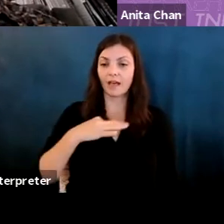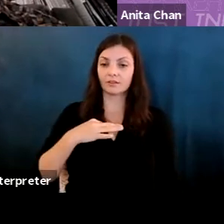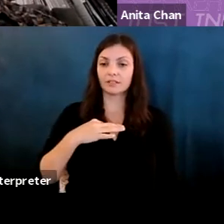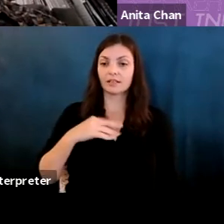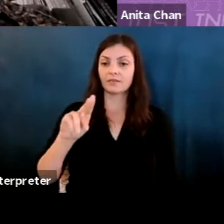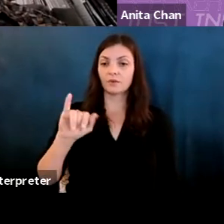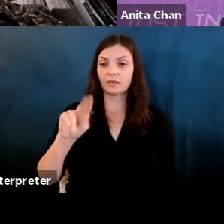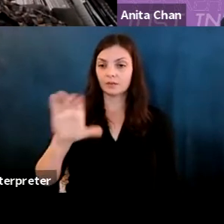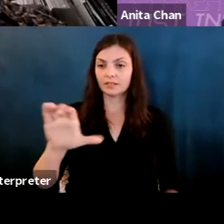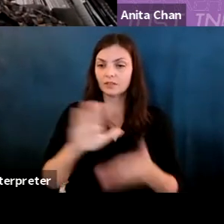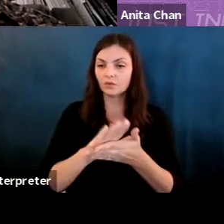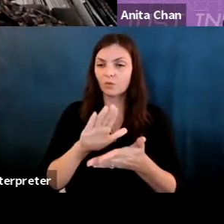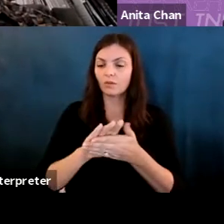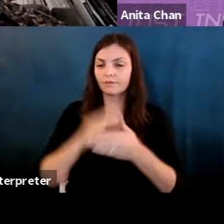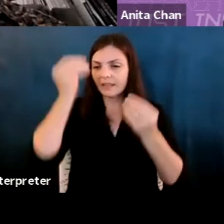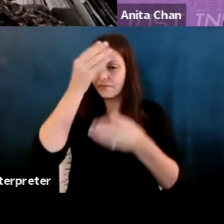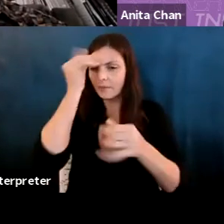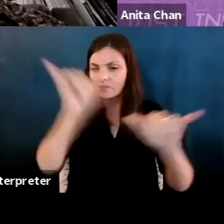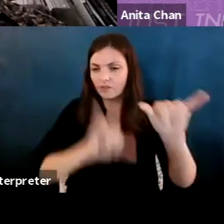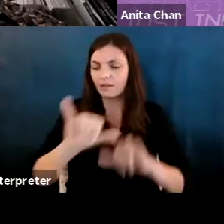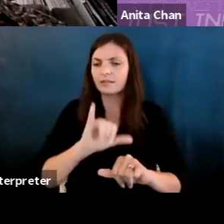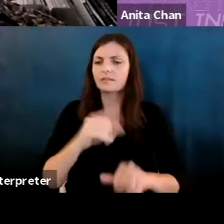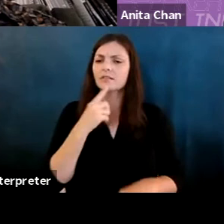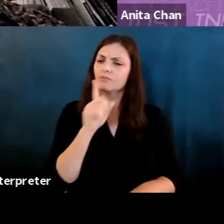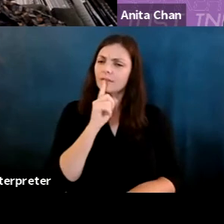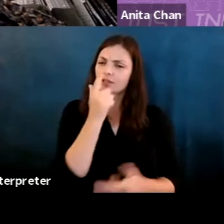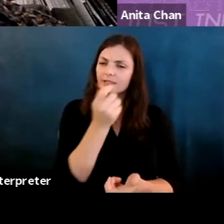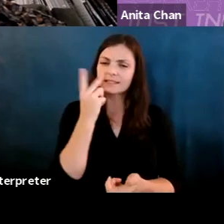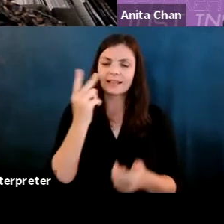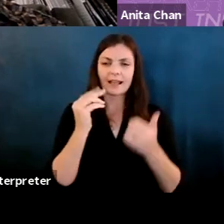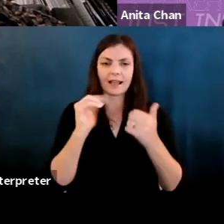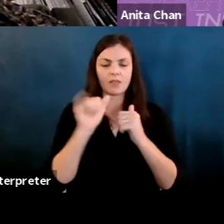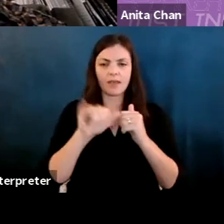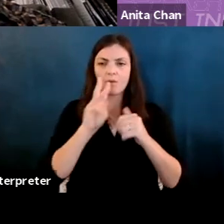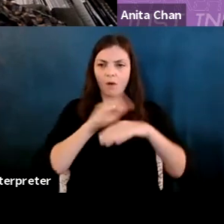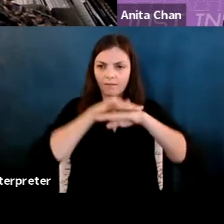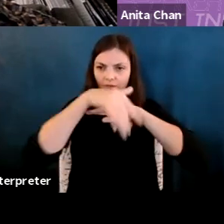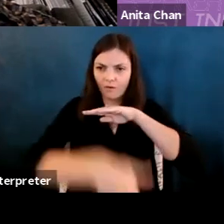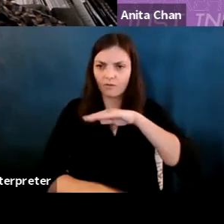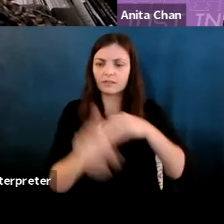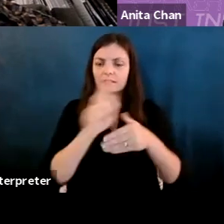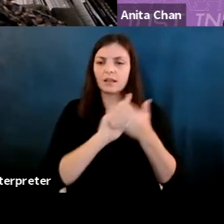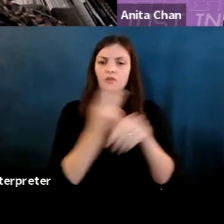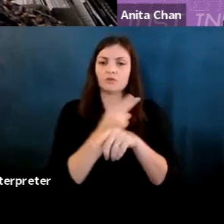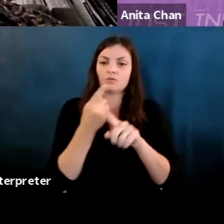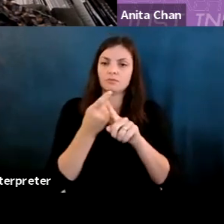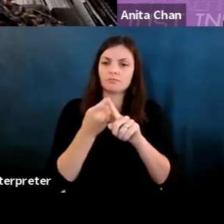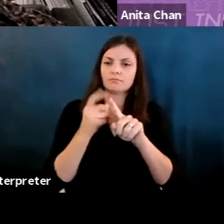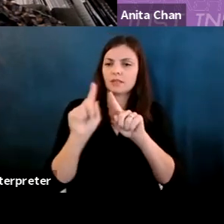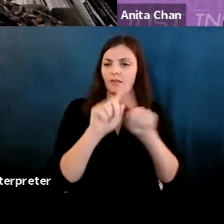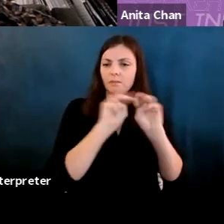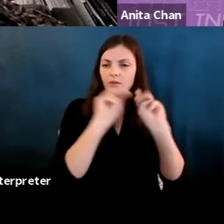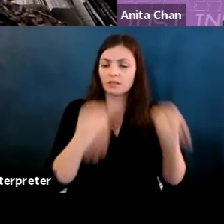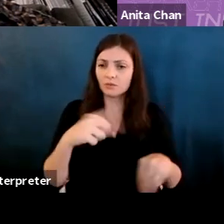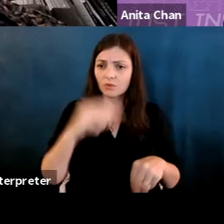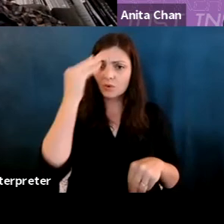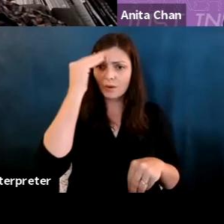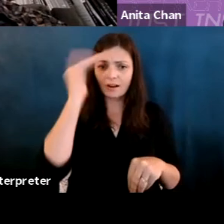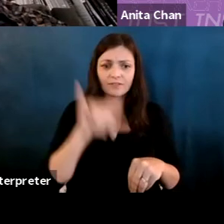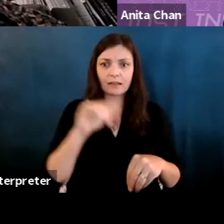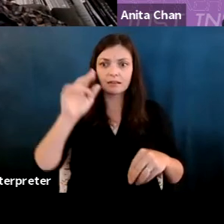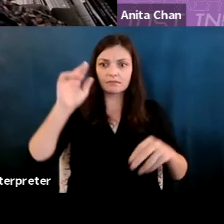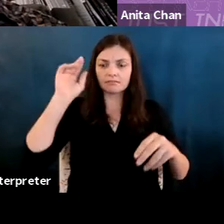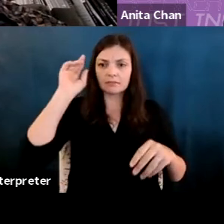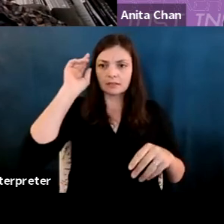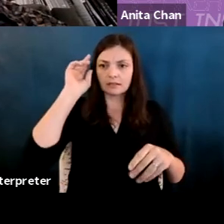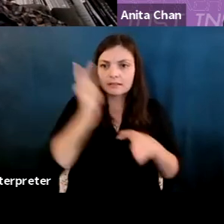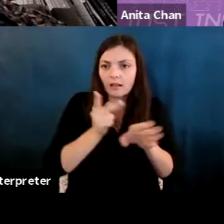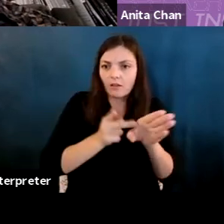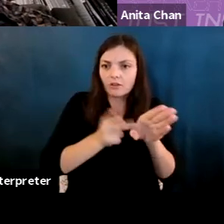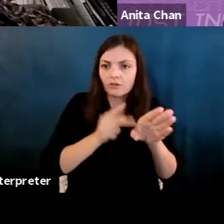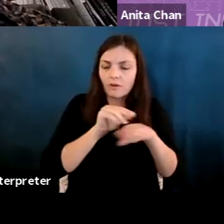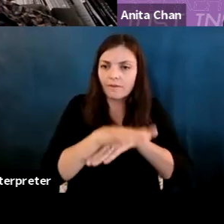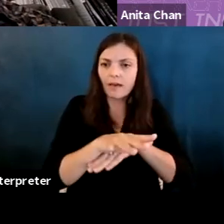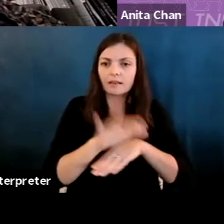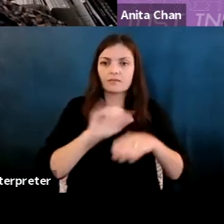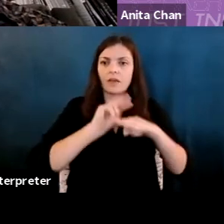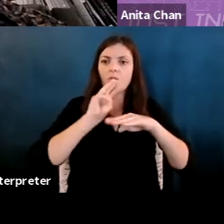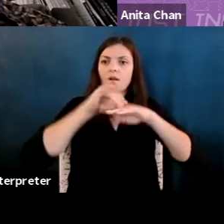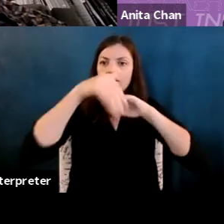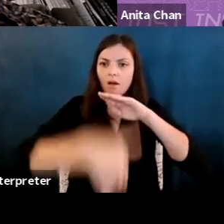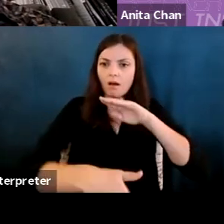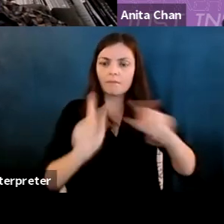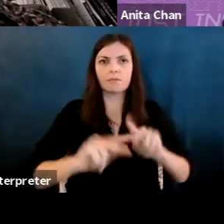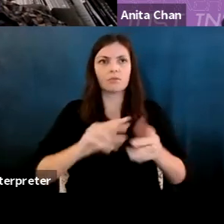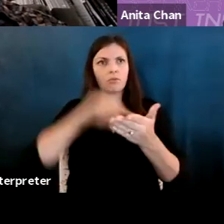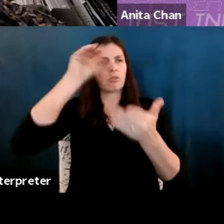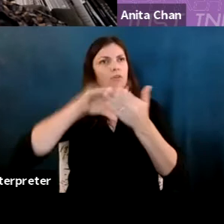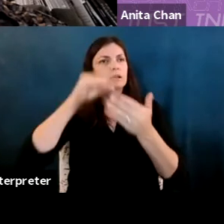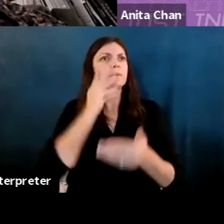Anita Chan: Who says it was very interesting to see how the waterfall design is used by museums, are you aware of any psychological effects of waterfall on people's learning experience and what could go wrong when this design is used to promote informal learning or decision making.